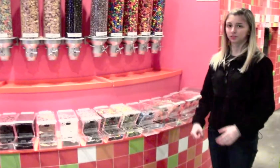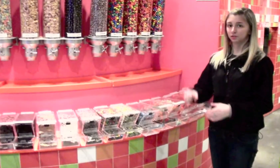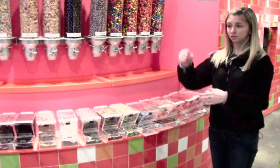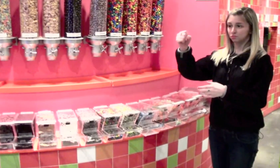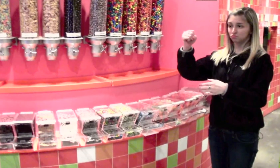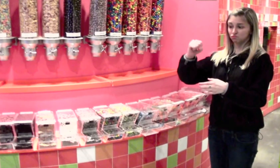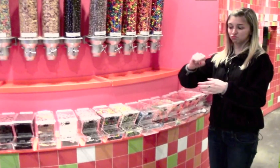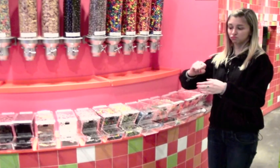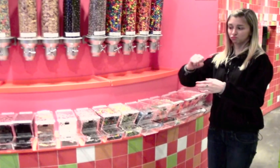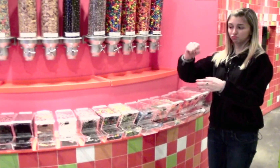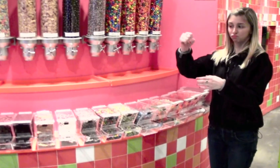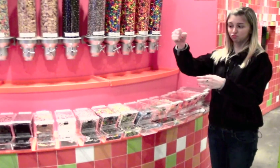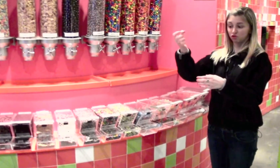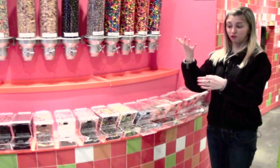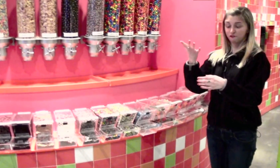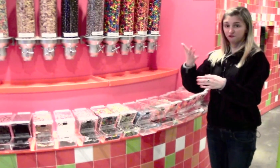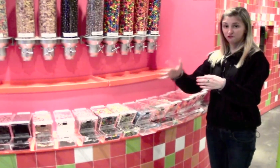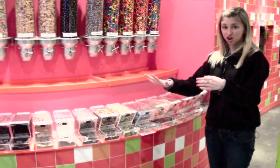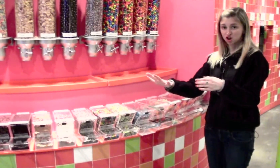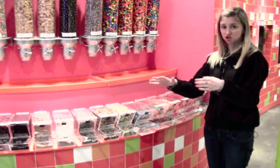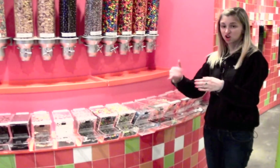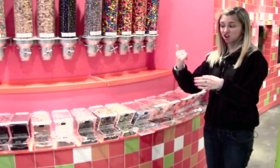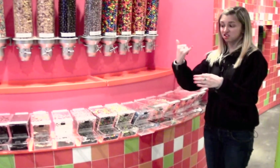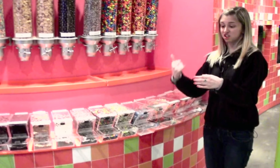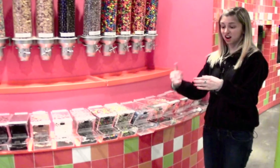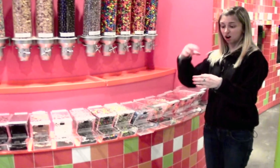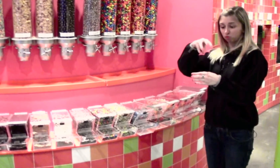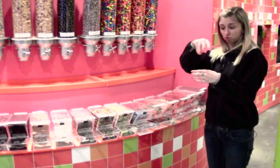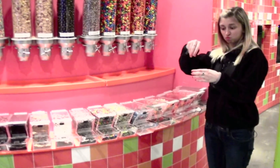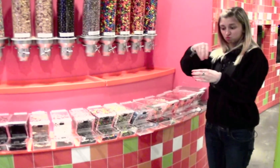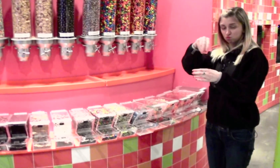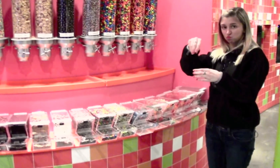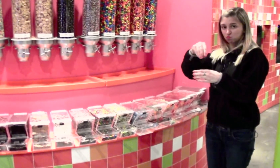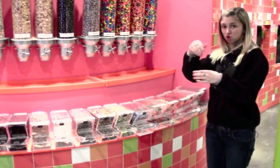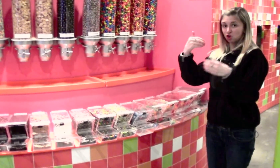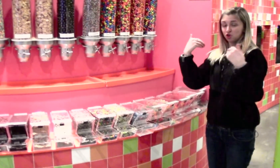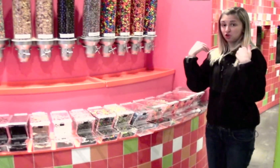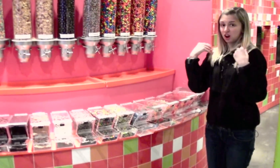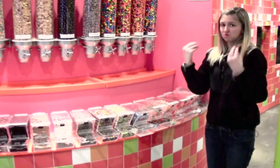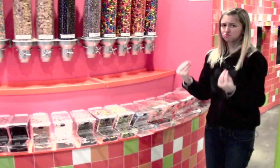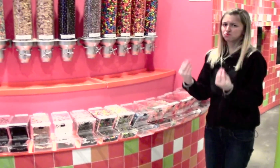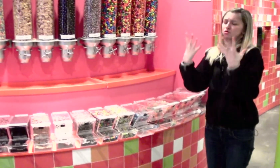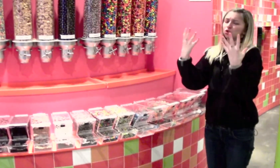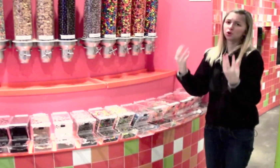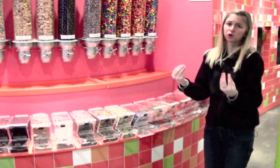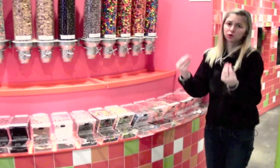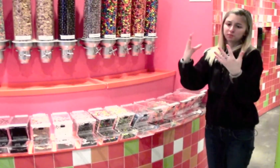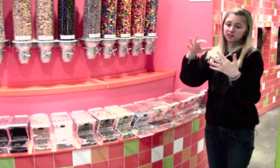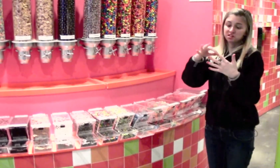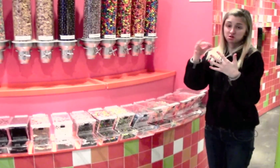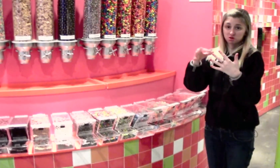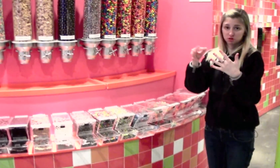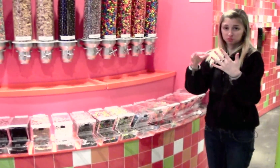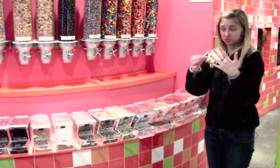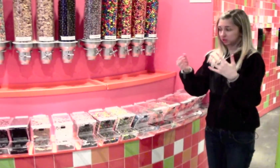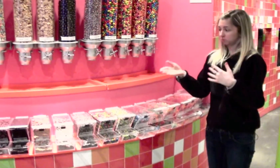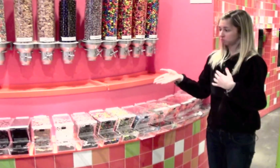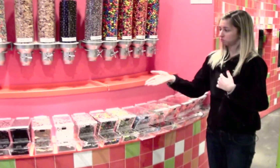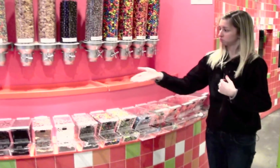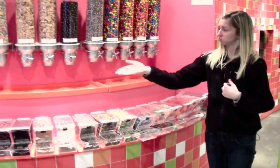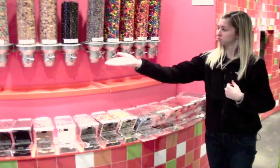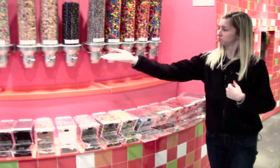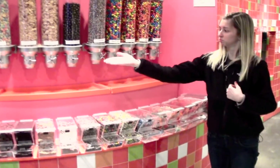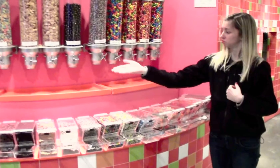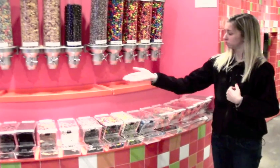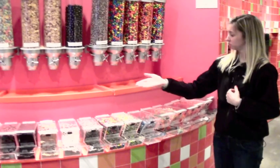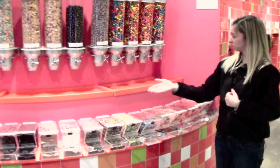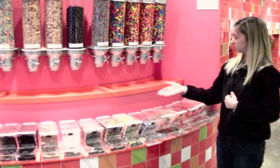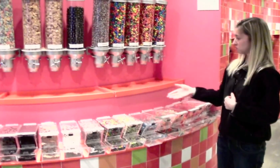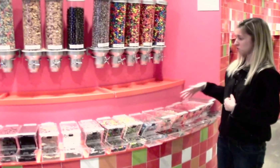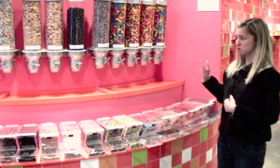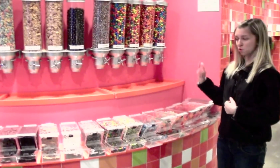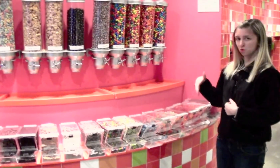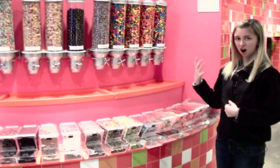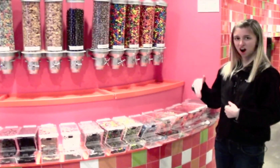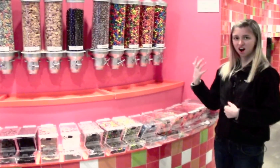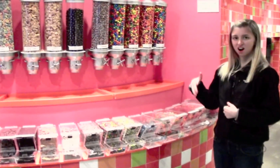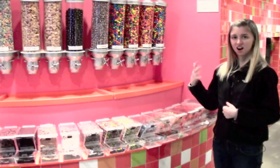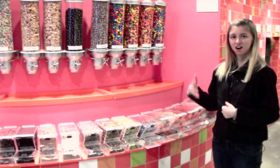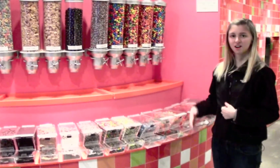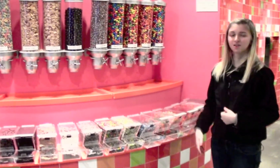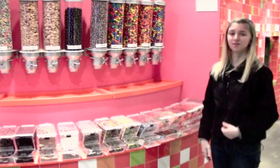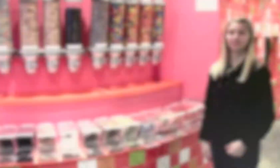When you're done getting the yogurt, now it's time for the toppings. They have many options… Wow!